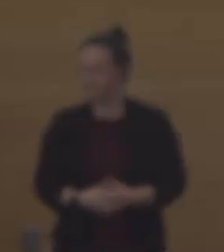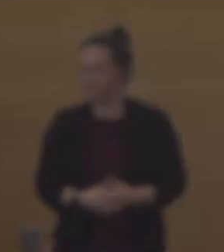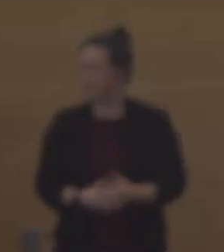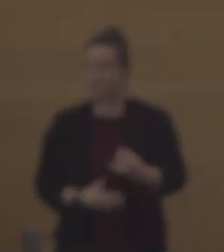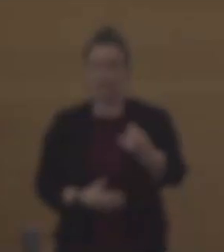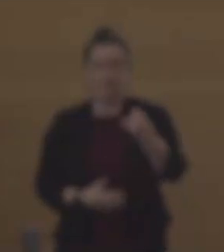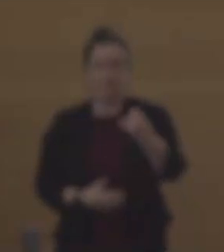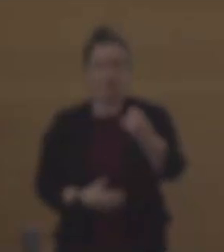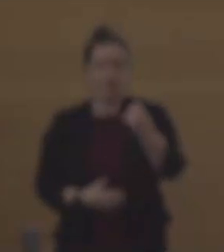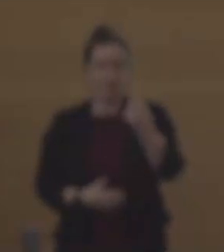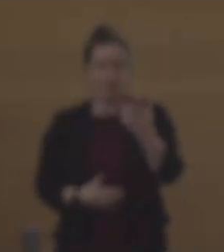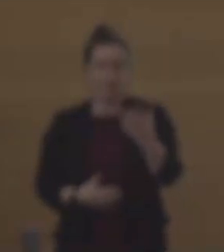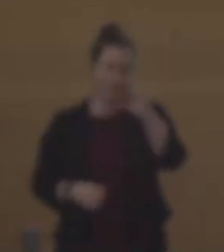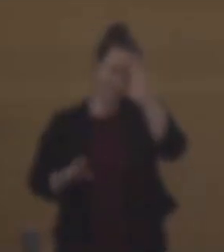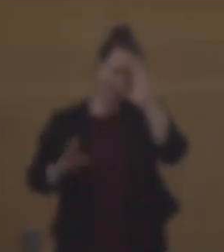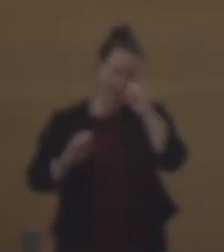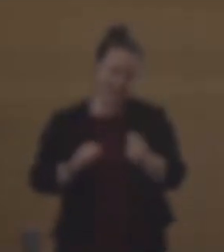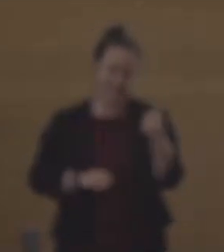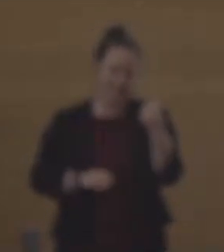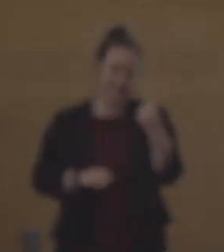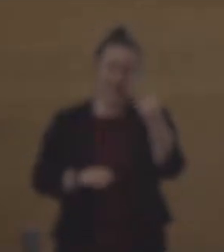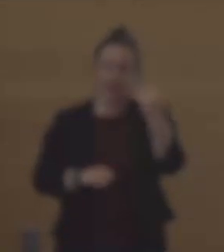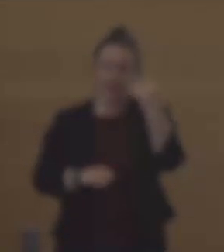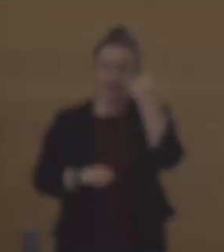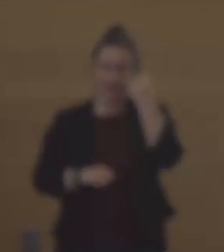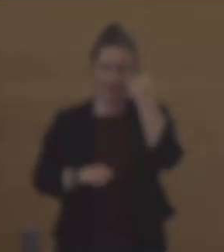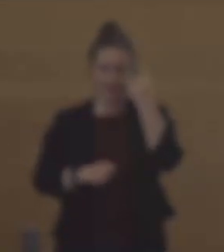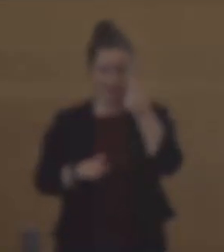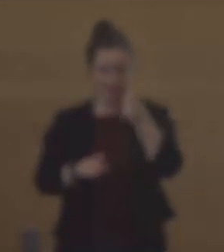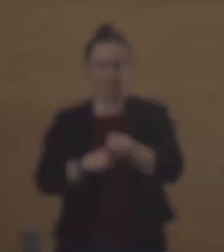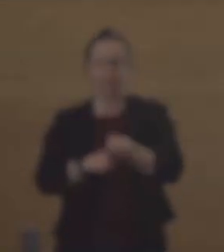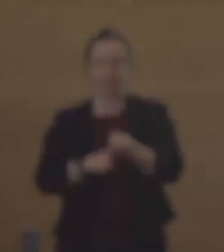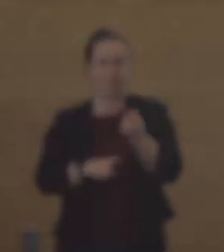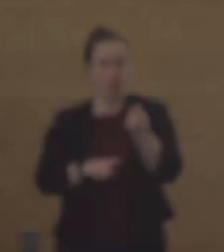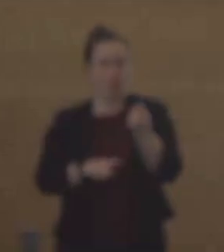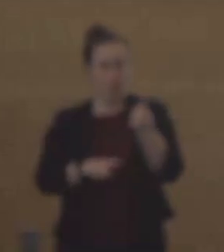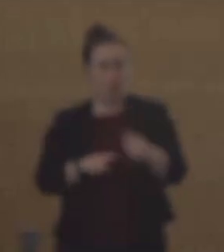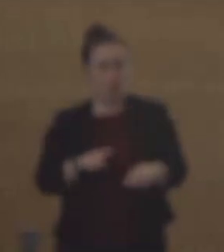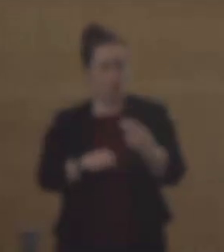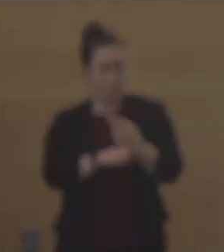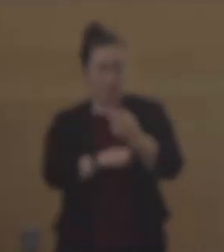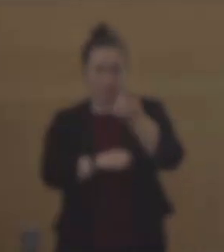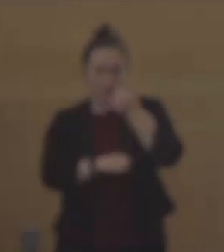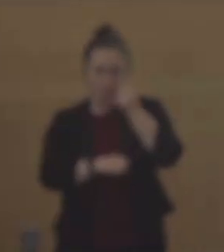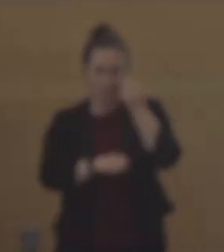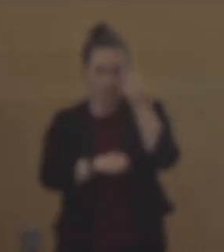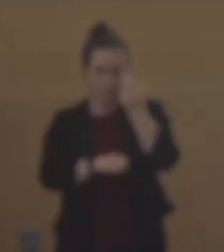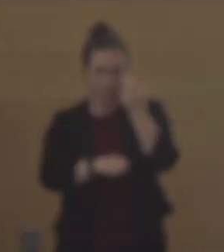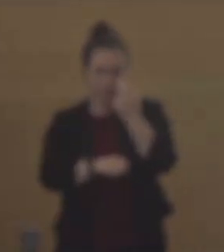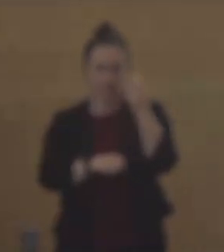Hello, everyone. So for whatever reason, you were not able to take out your phone and scan this QR code.